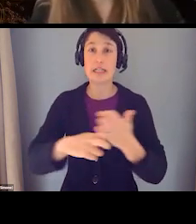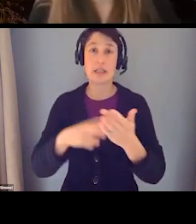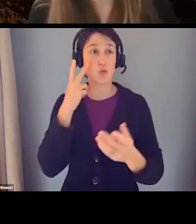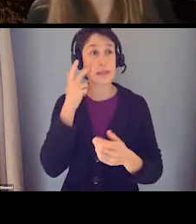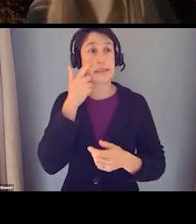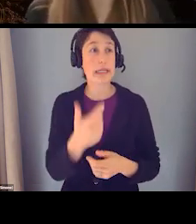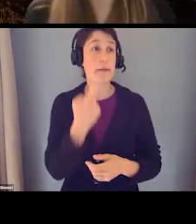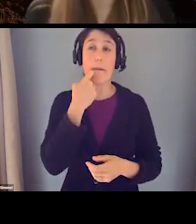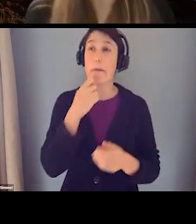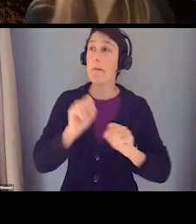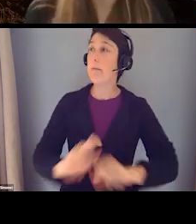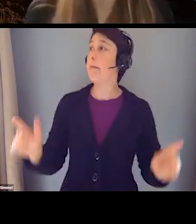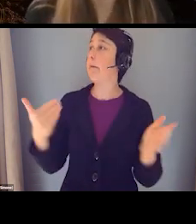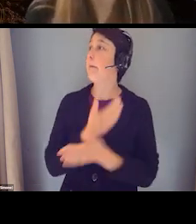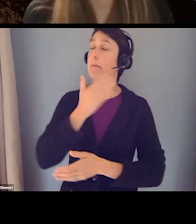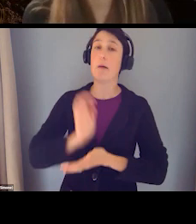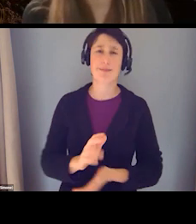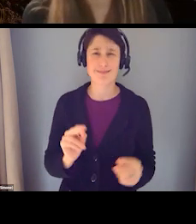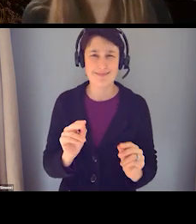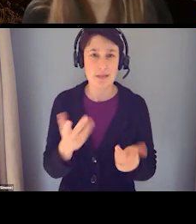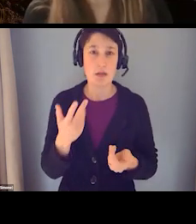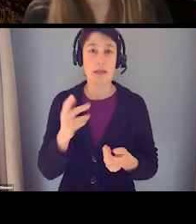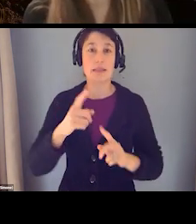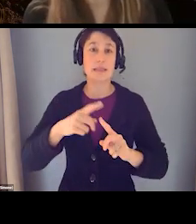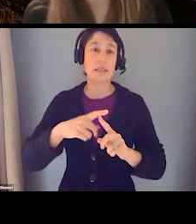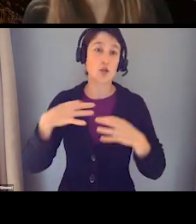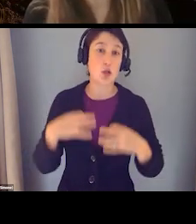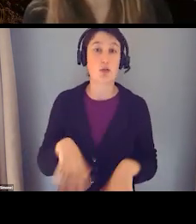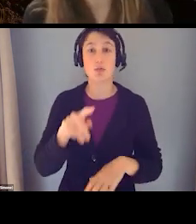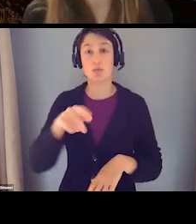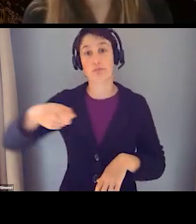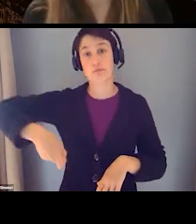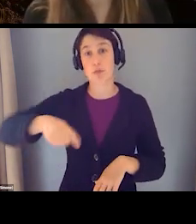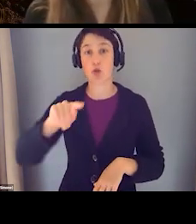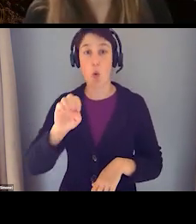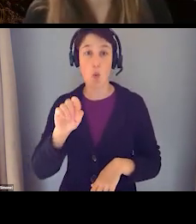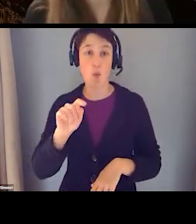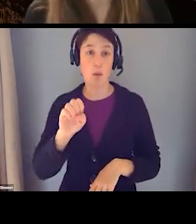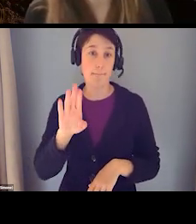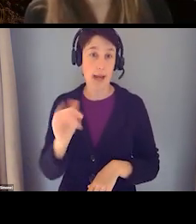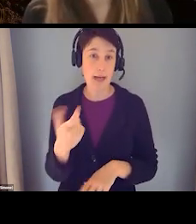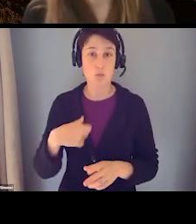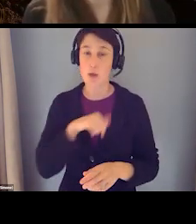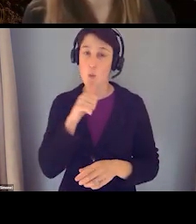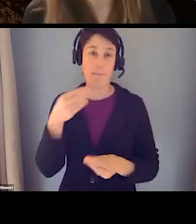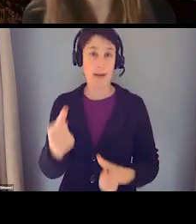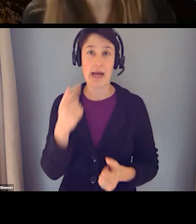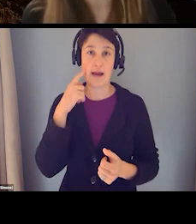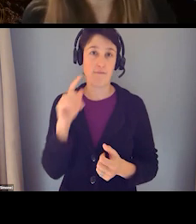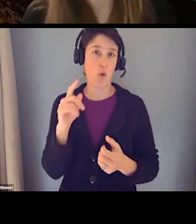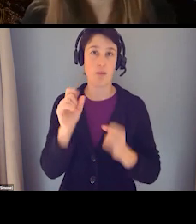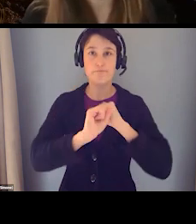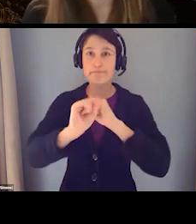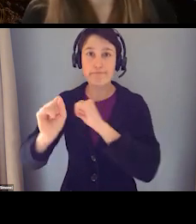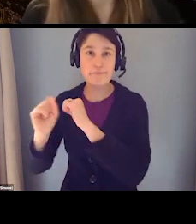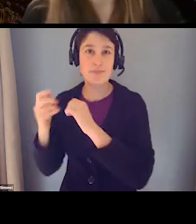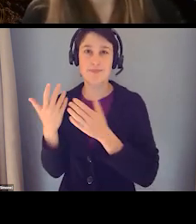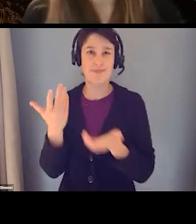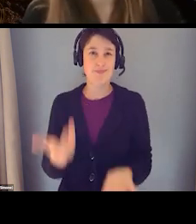T-shirts and tote bags; we do not pay for merchandise basically to promotional material.